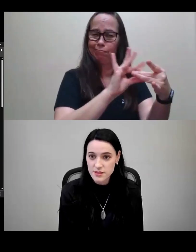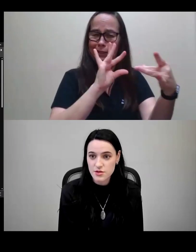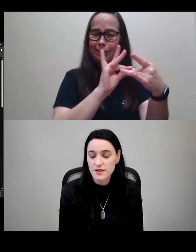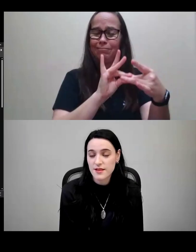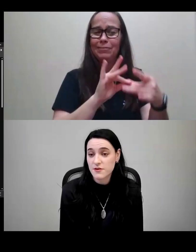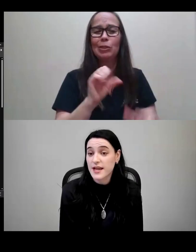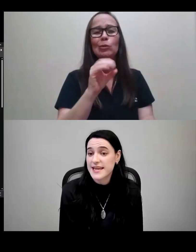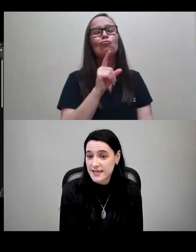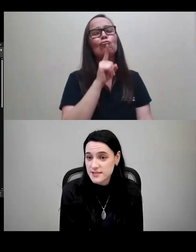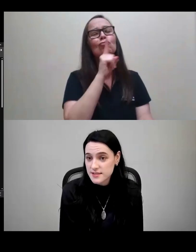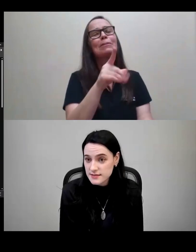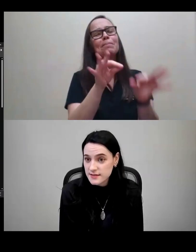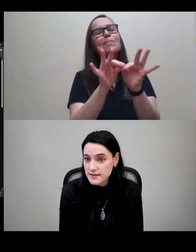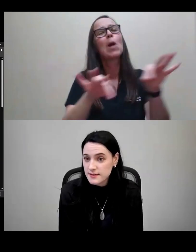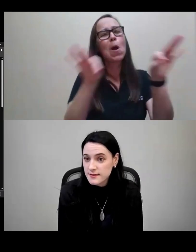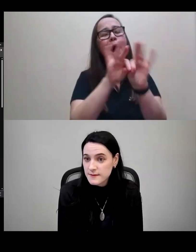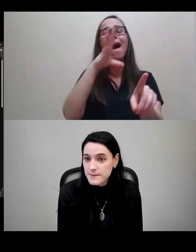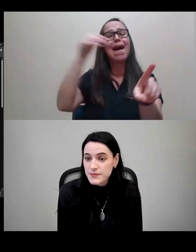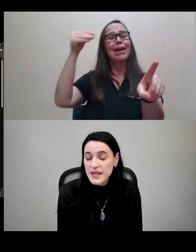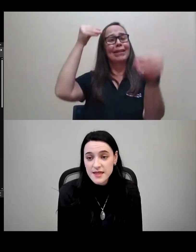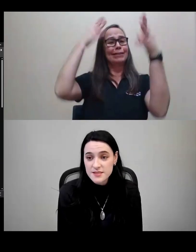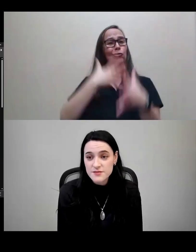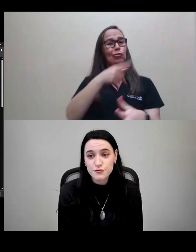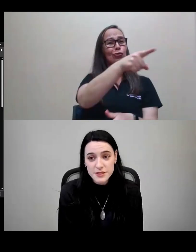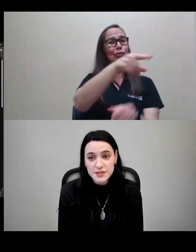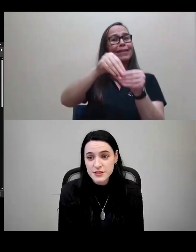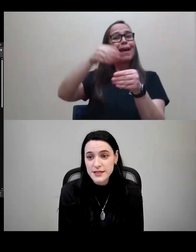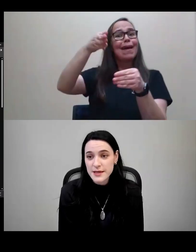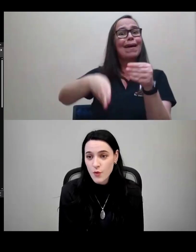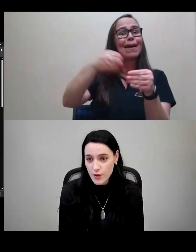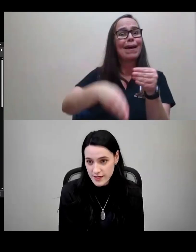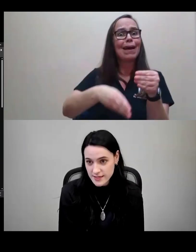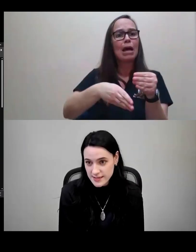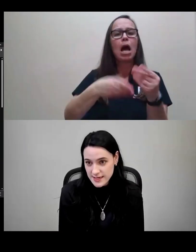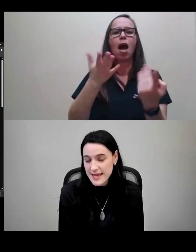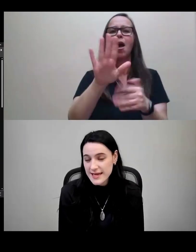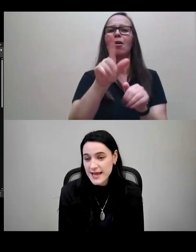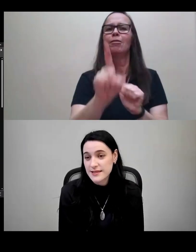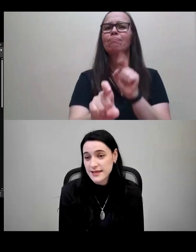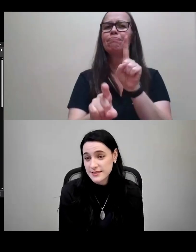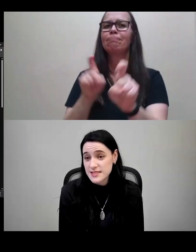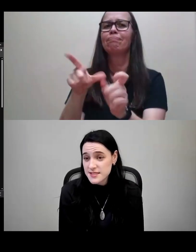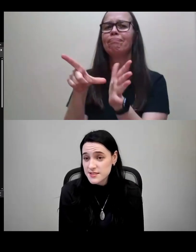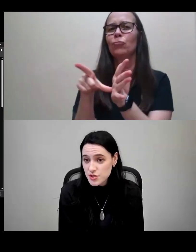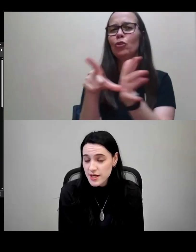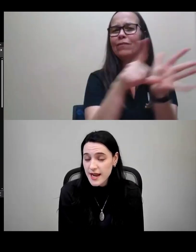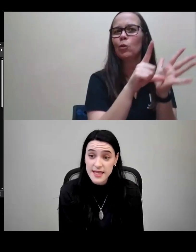other so that they feel connected and that's really really important and as the teacher